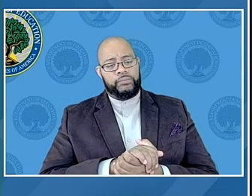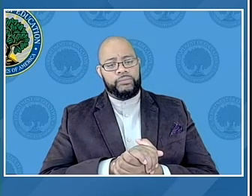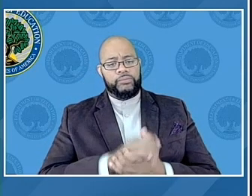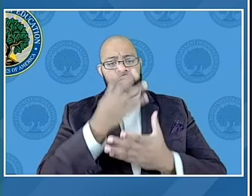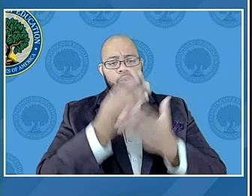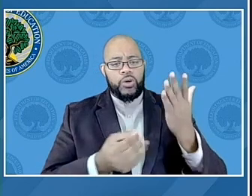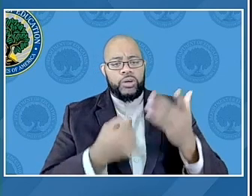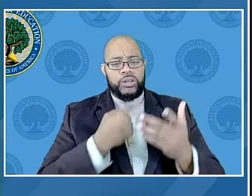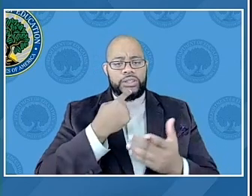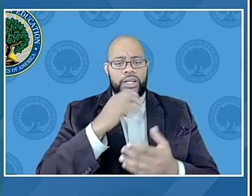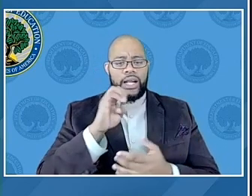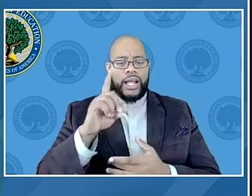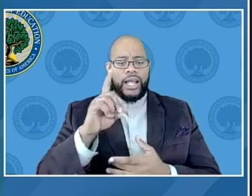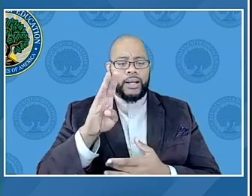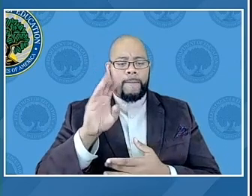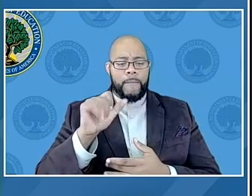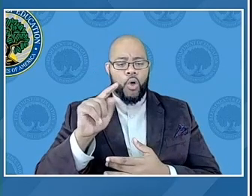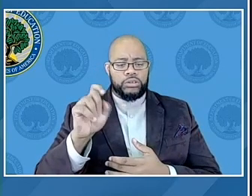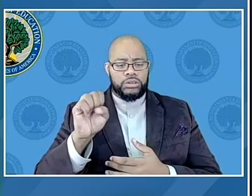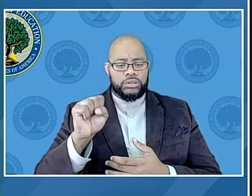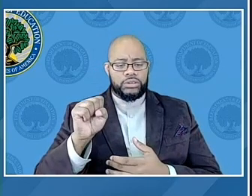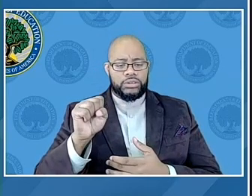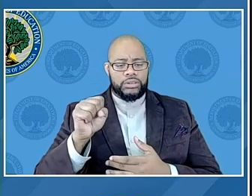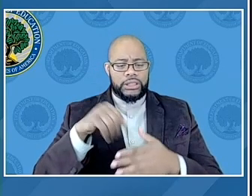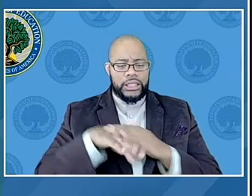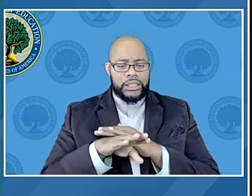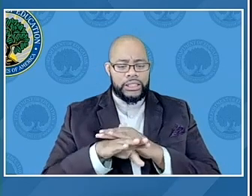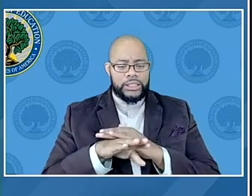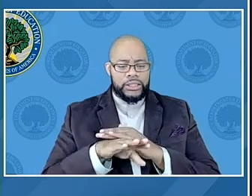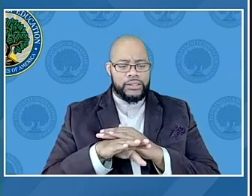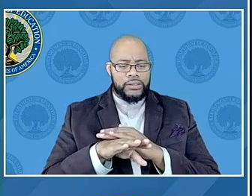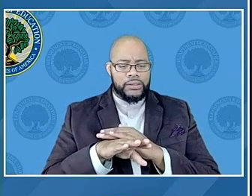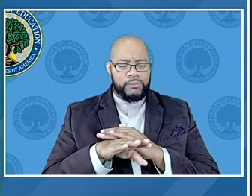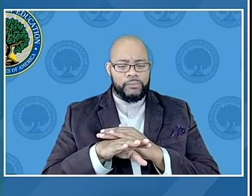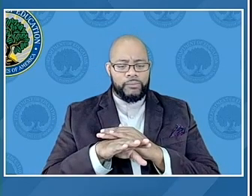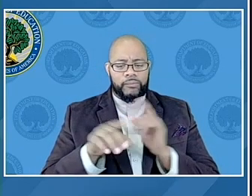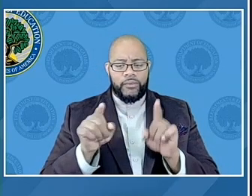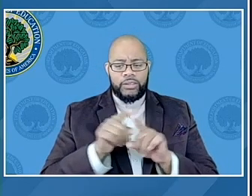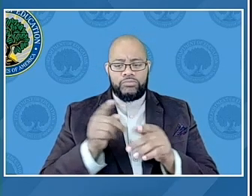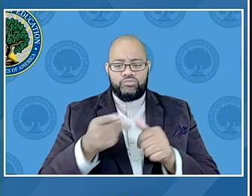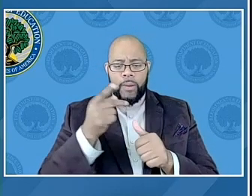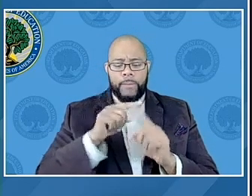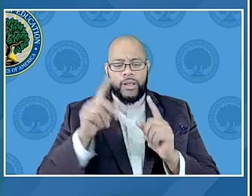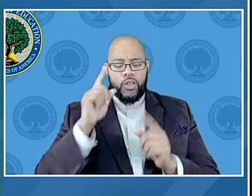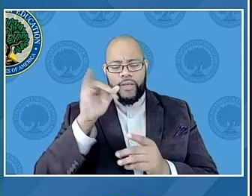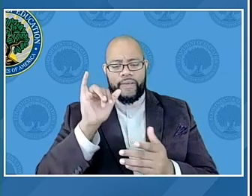Boltz was in as primary, but it looks like they've swapped so.